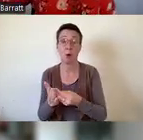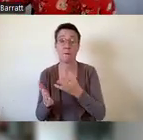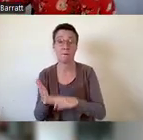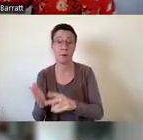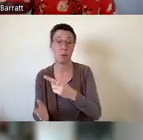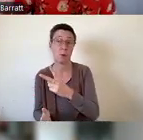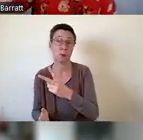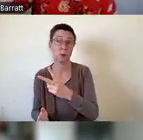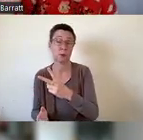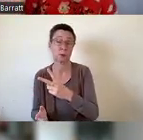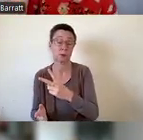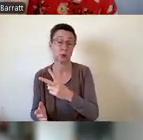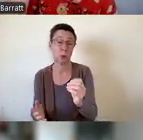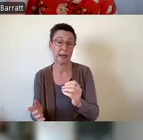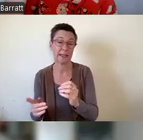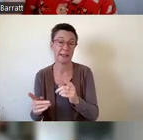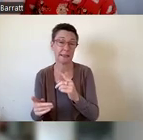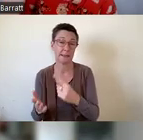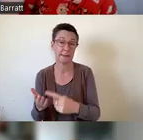for what you probably would be looking to use it for,